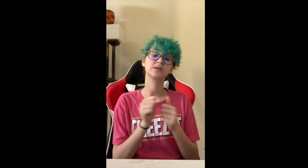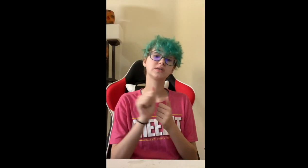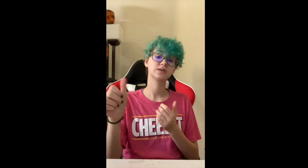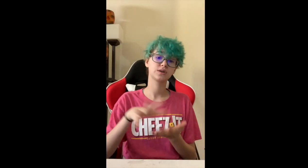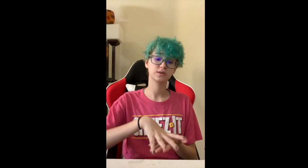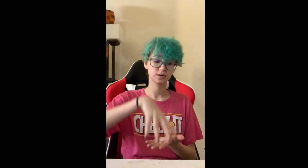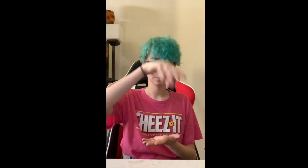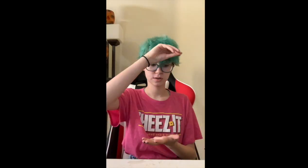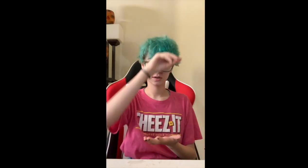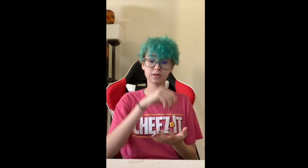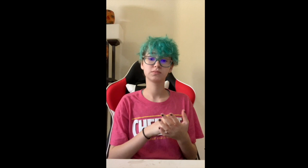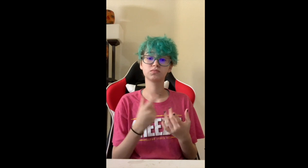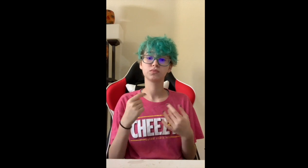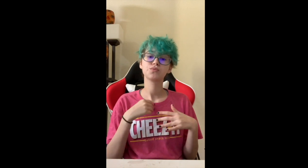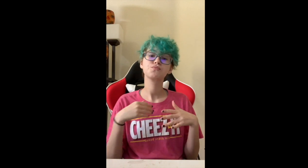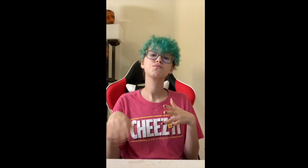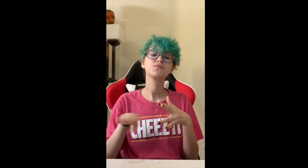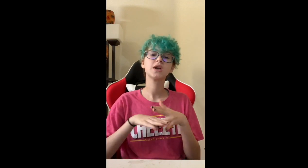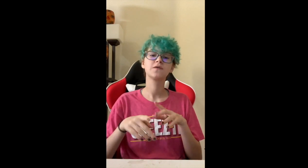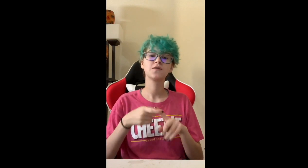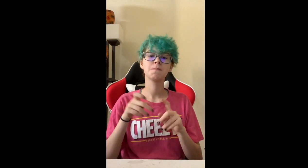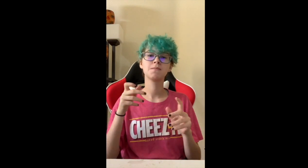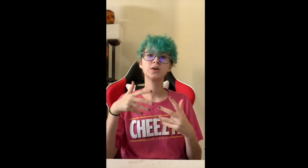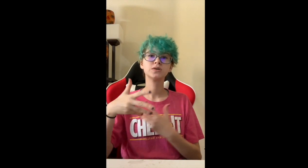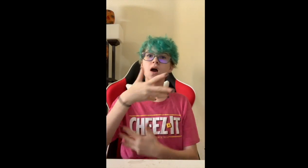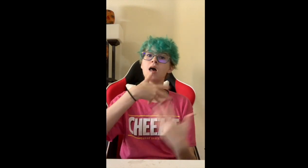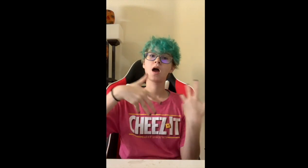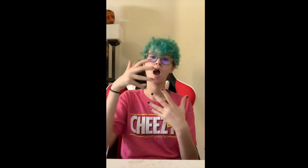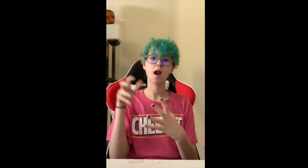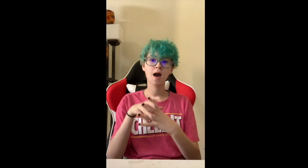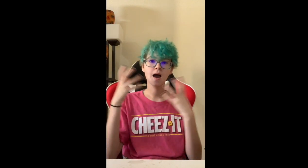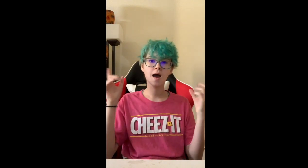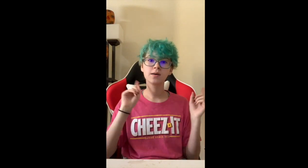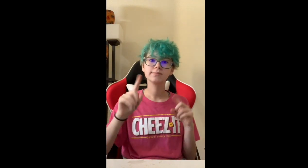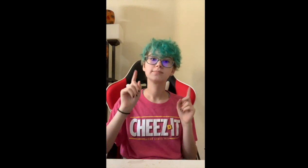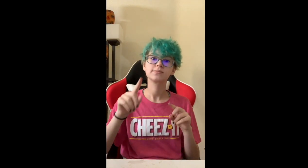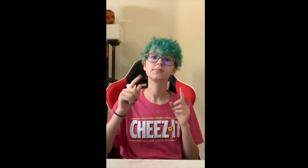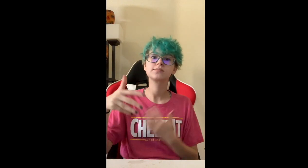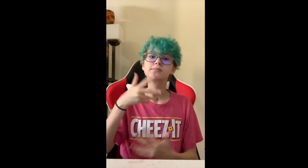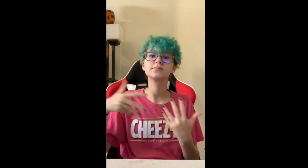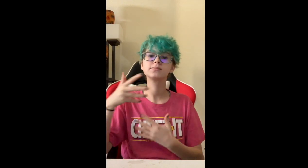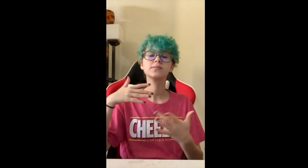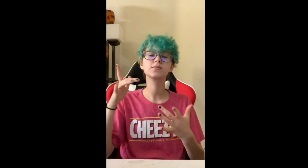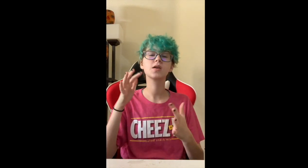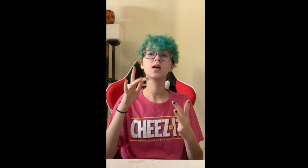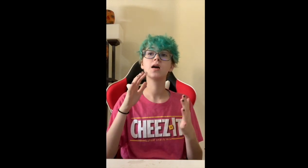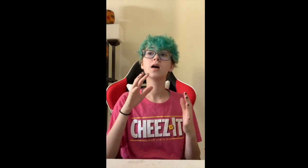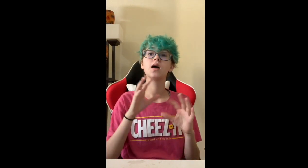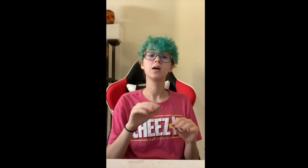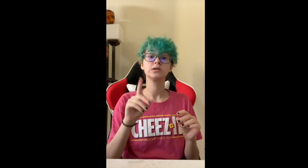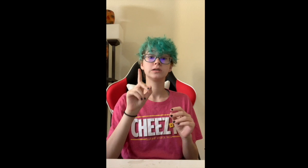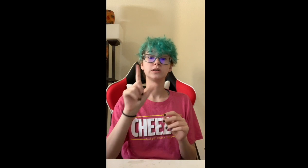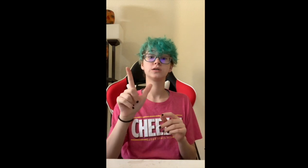My favorite thing about distance learning. Is having a break from a lot of socialization and a lot of people around distance learning?